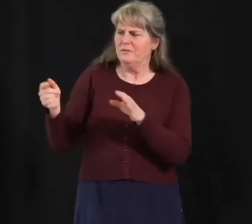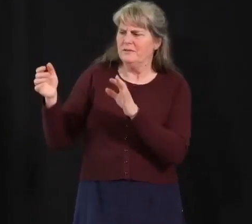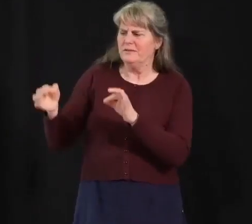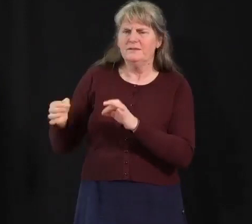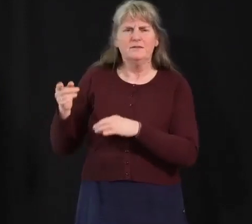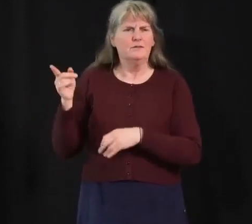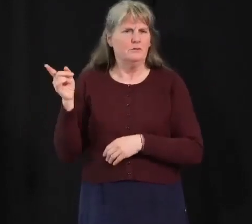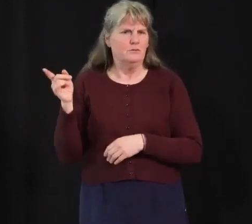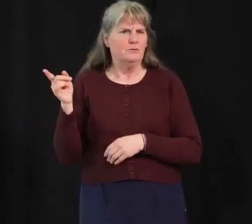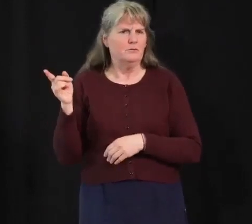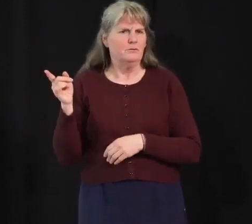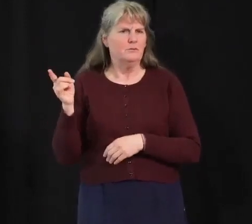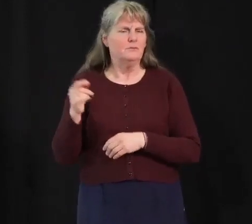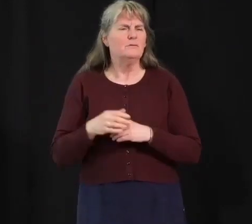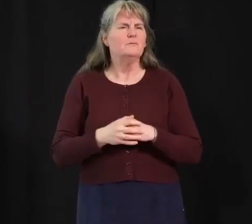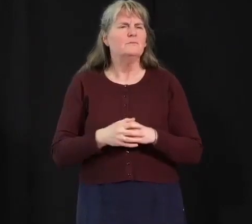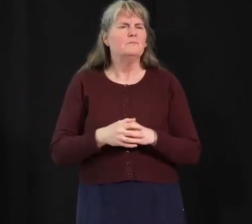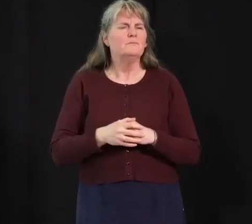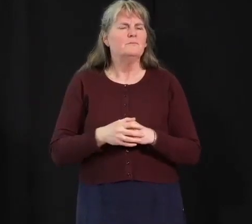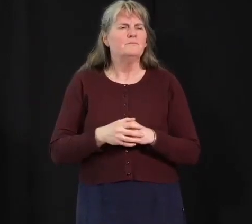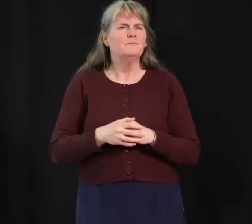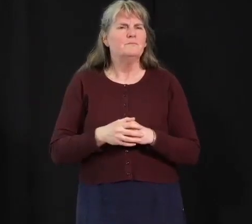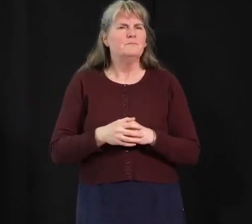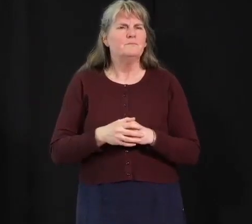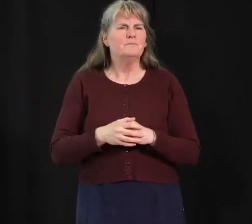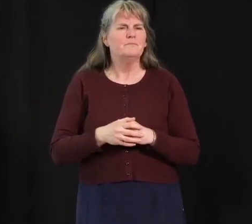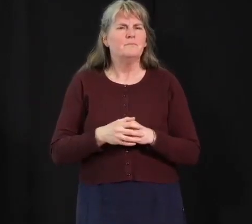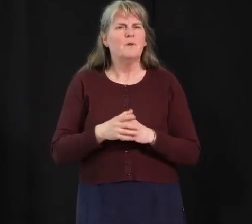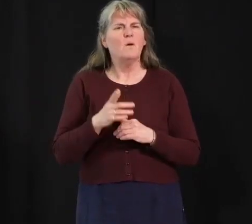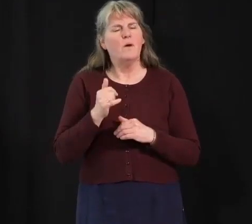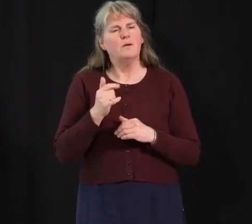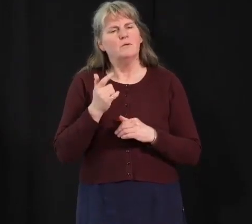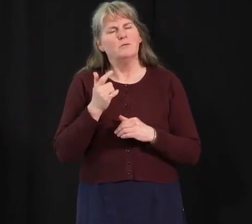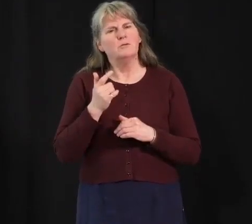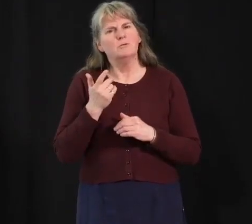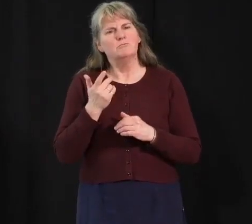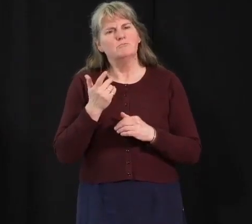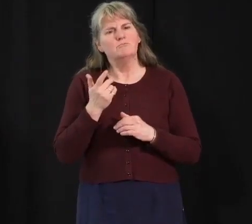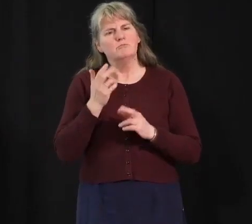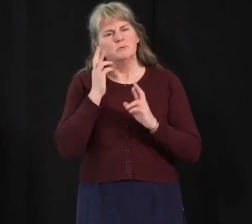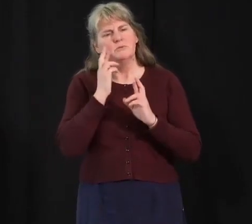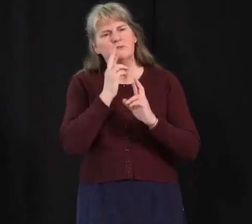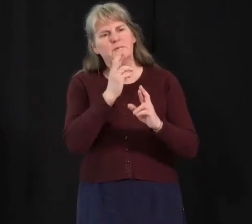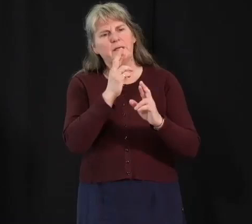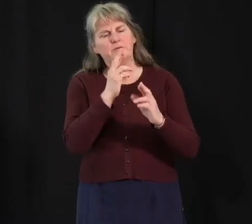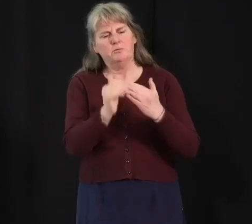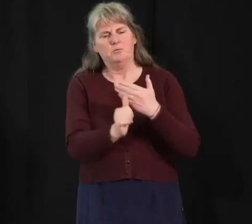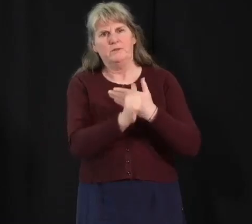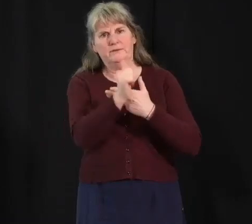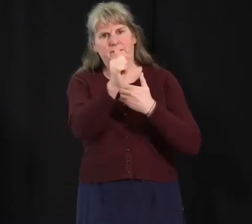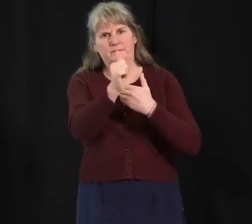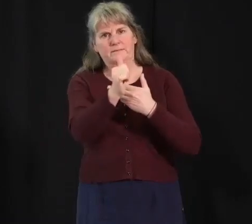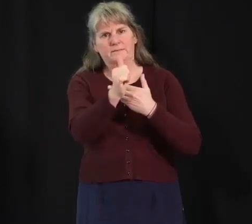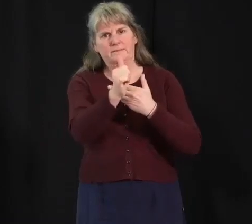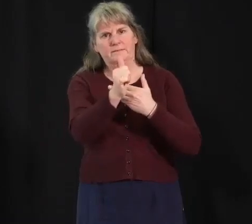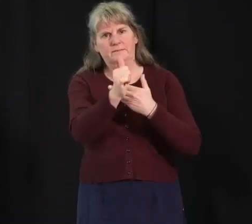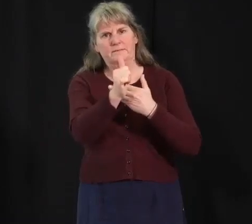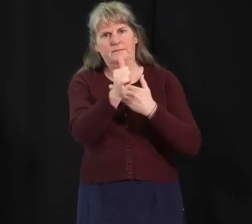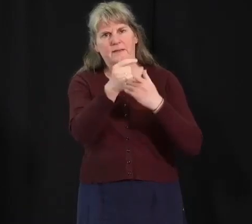And I said, I think things are open or closed for different reasons. Some are government decisions, for example the territorial